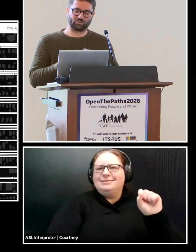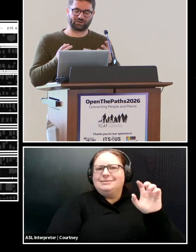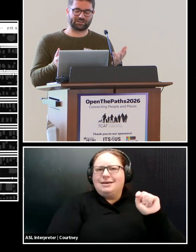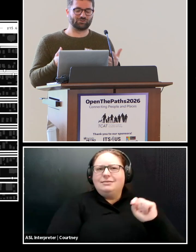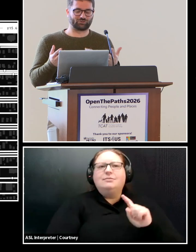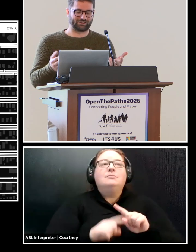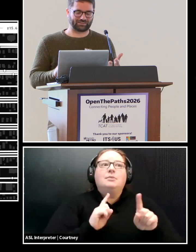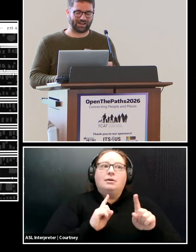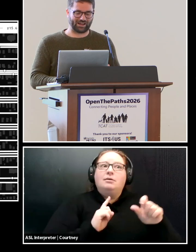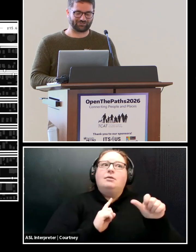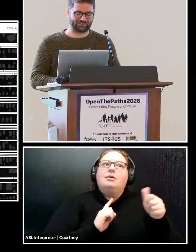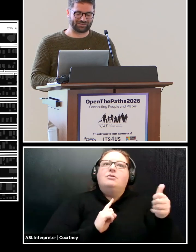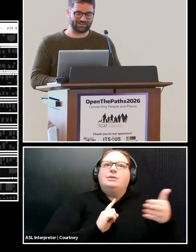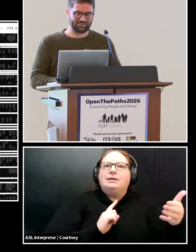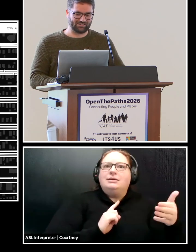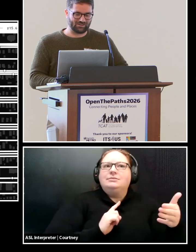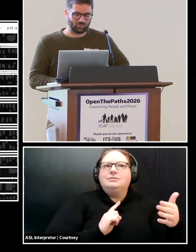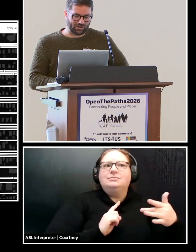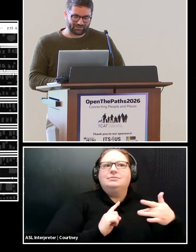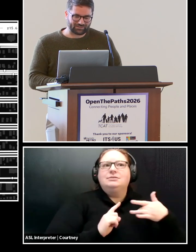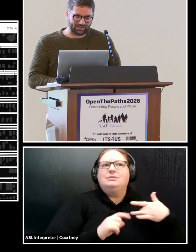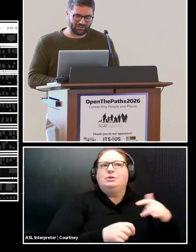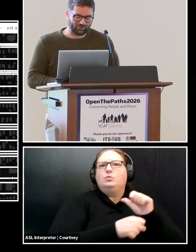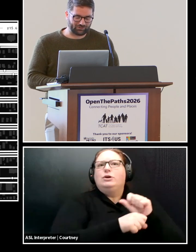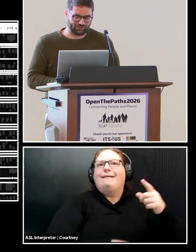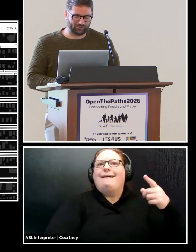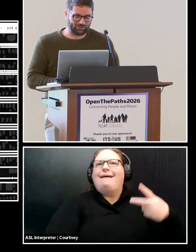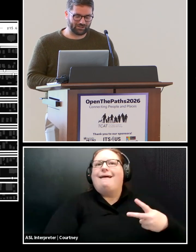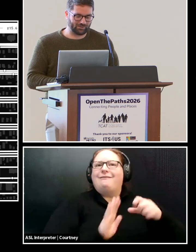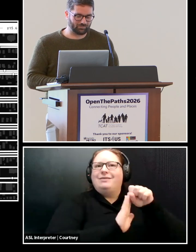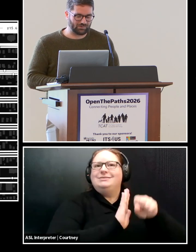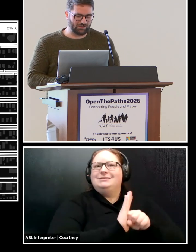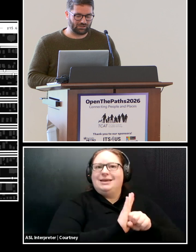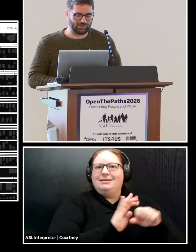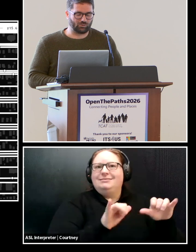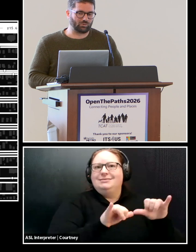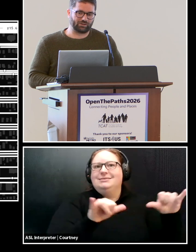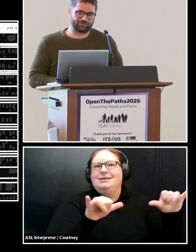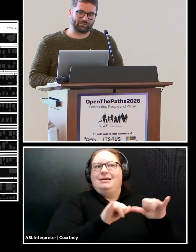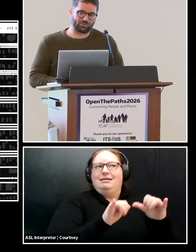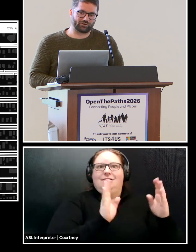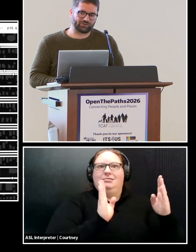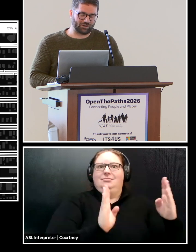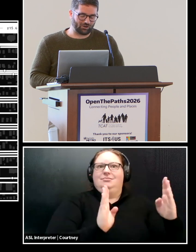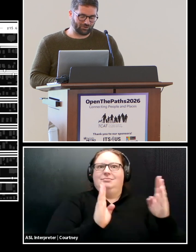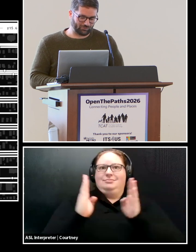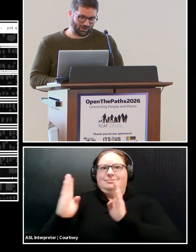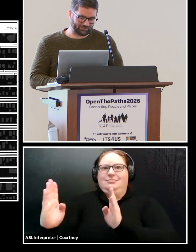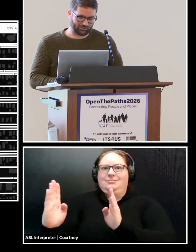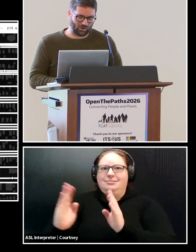we're working usually at the half statewide scale. So, um, you know, if I'm merging all of Western